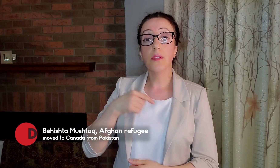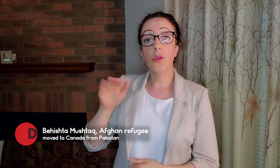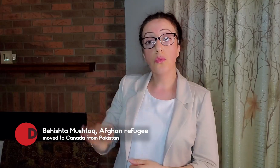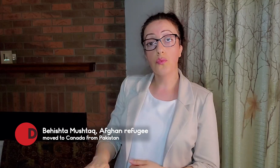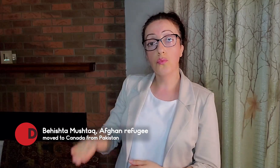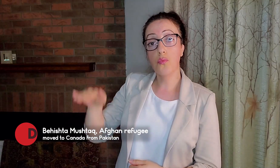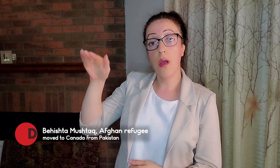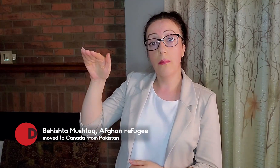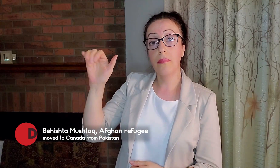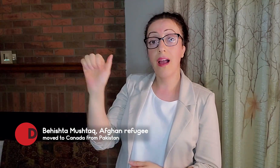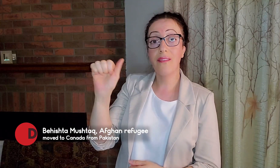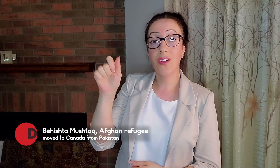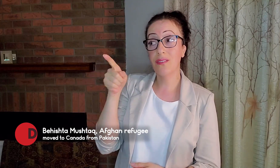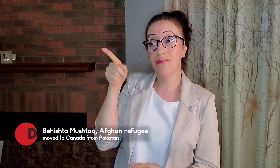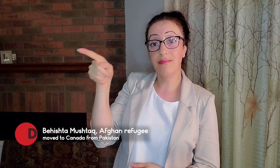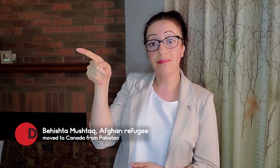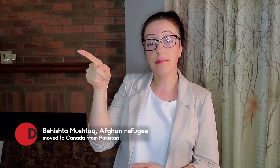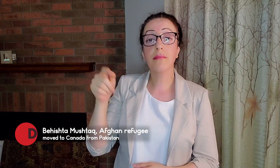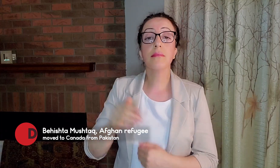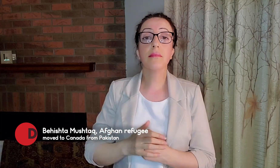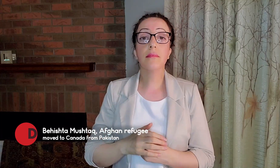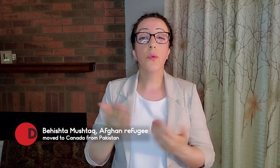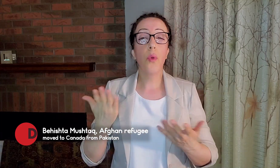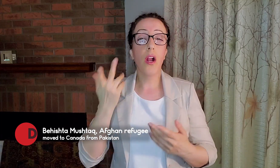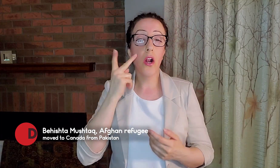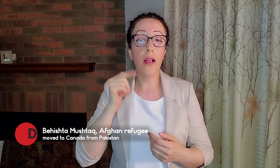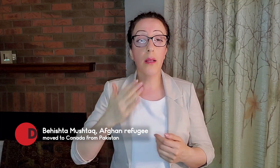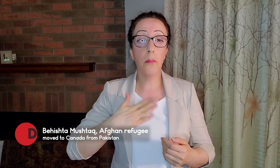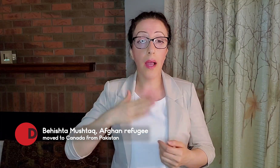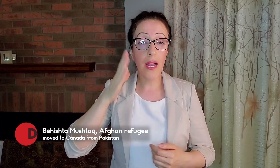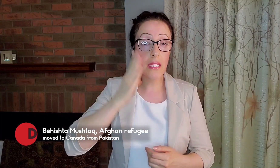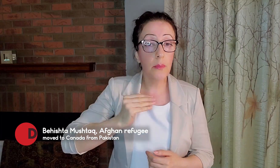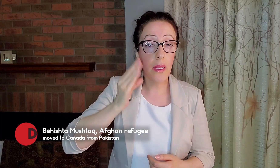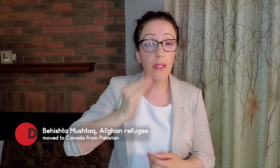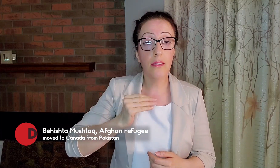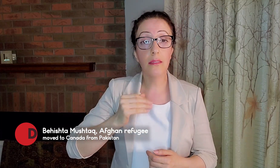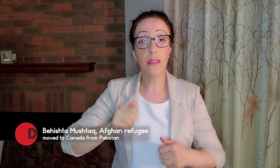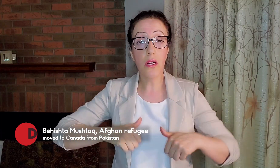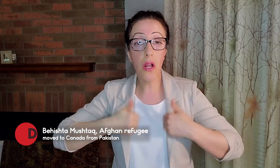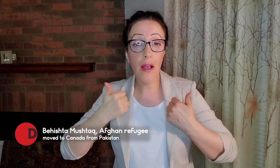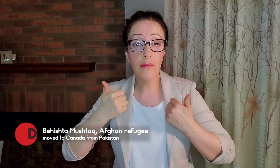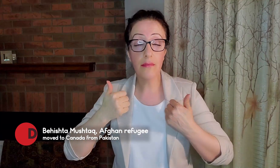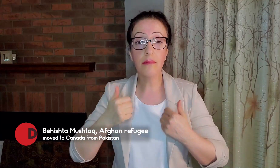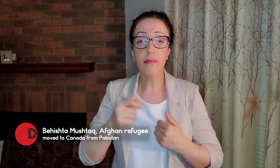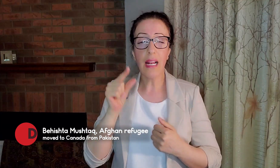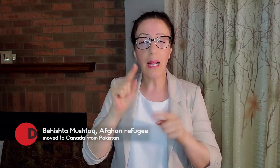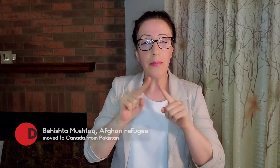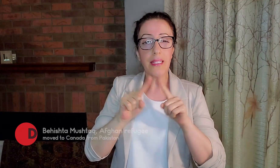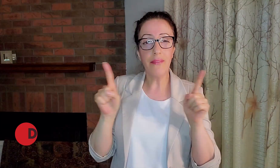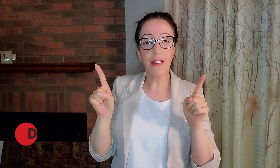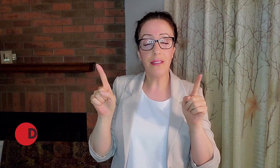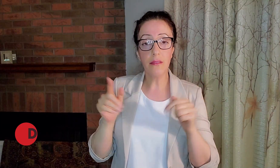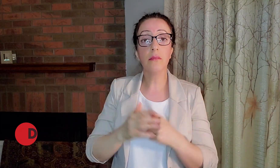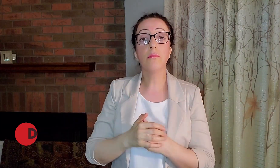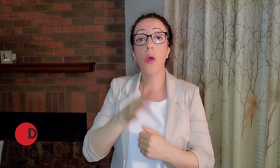I grew up in Afghanistan. What it was like, my experiences and life were a bit